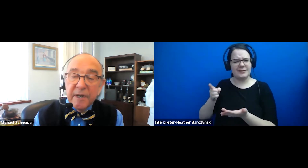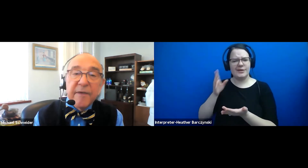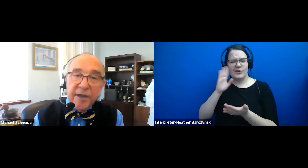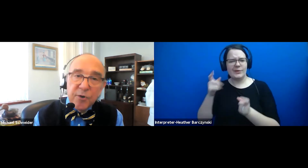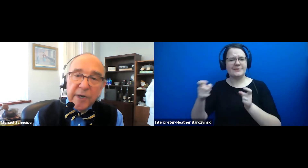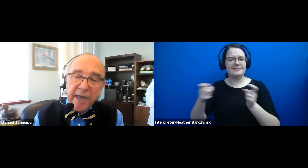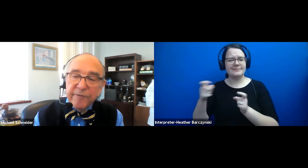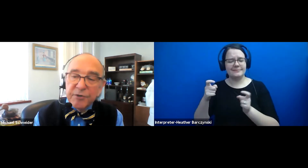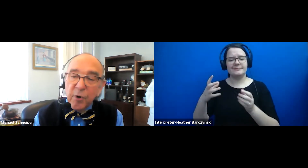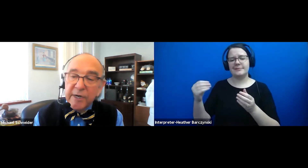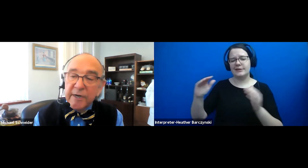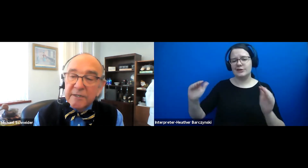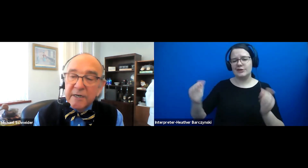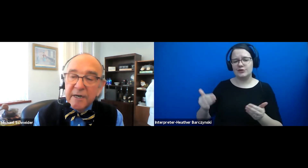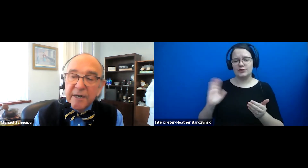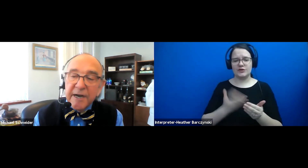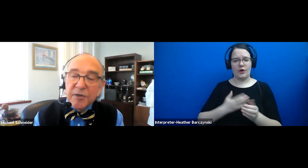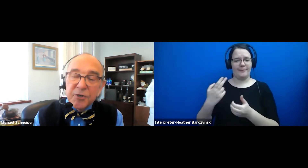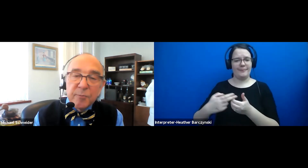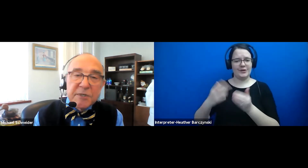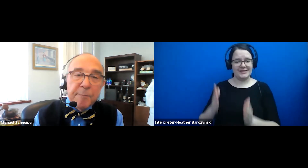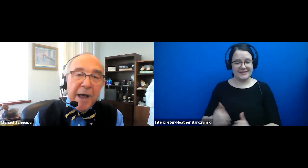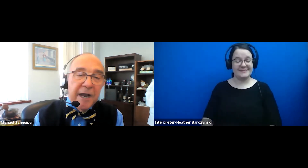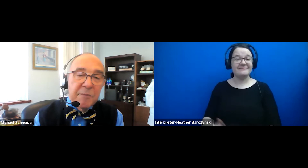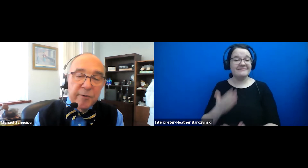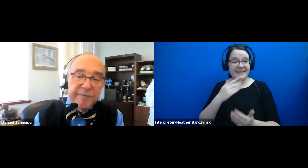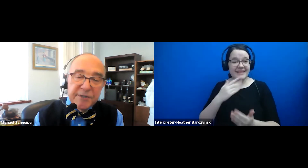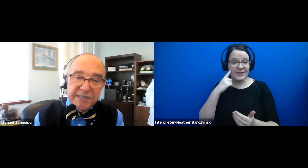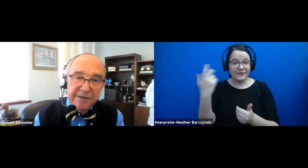thank you again for joining us now the zoom spotlight moves to stephen